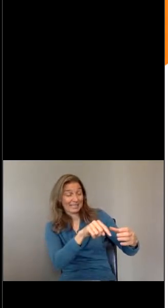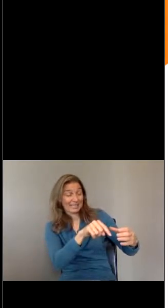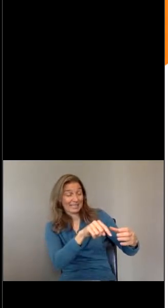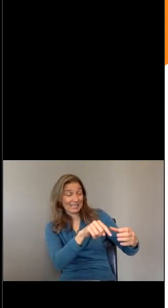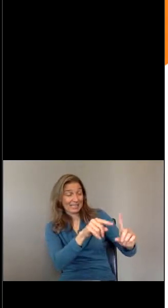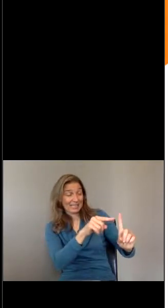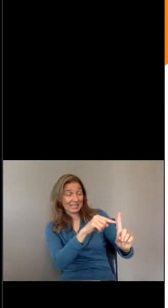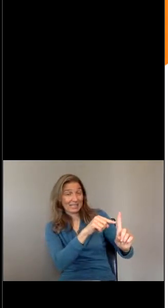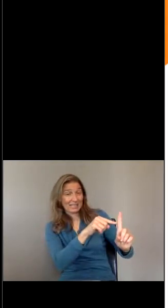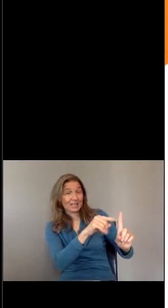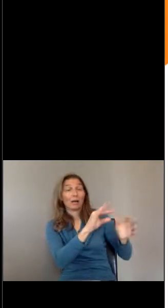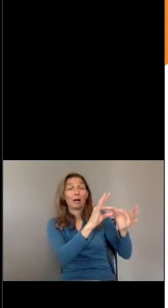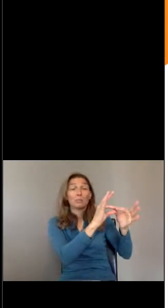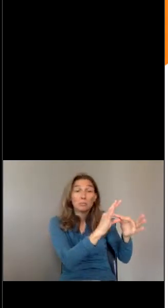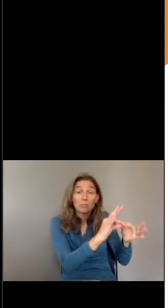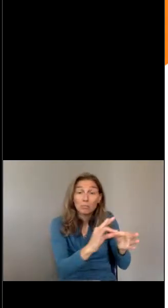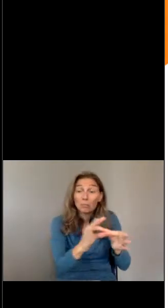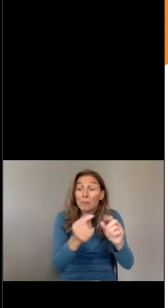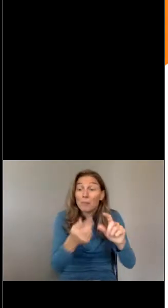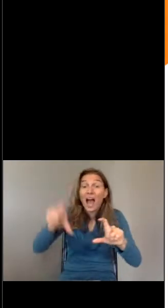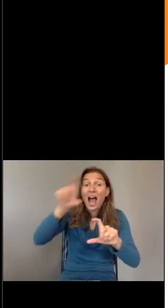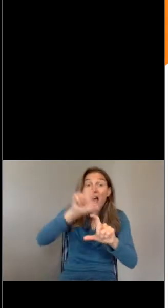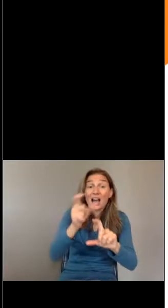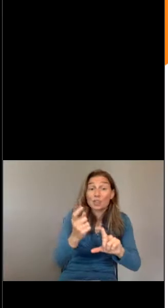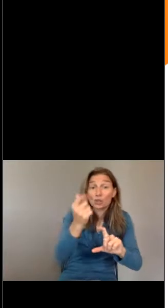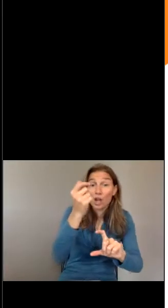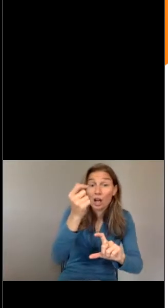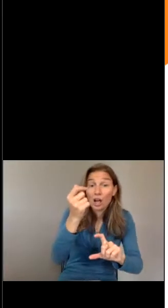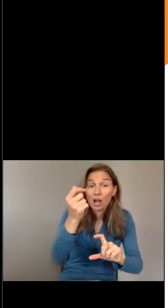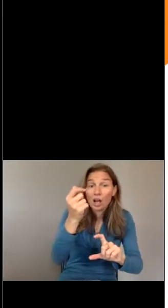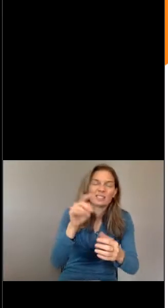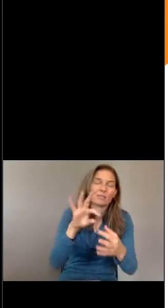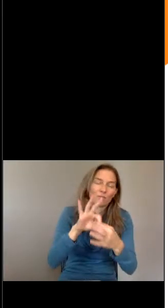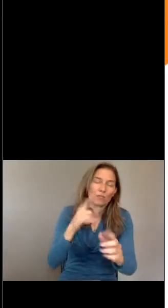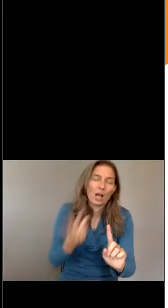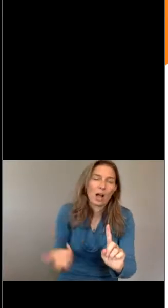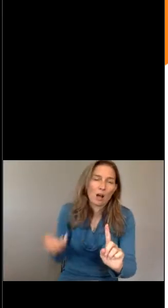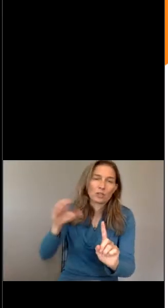in low and middle-income countries including Bangladesh and Kenya,